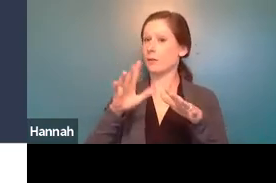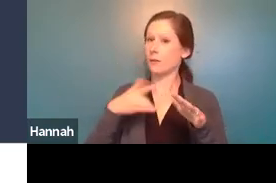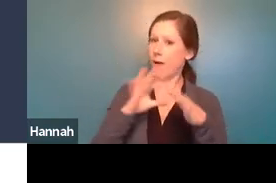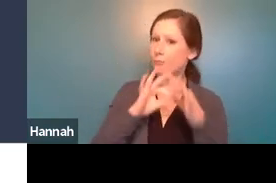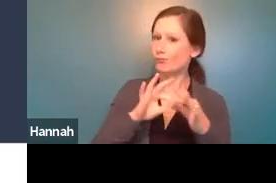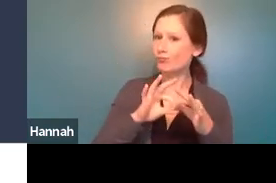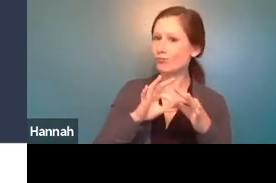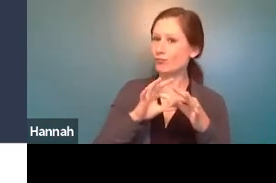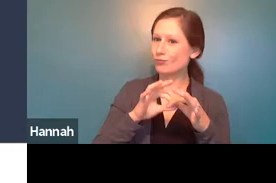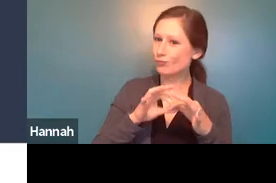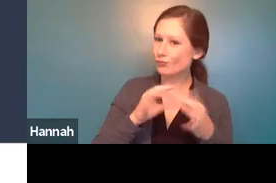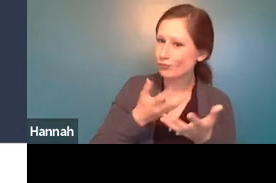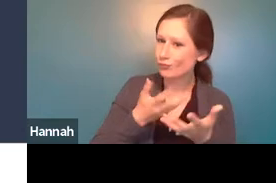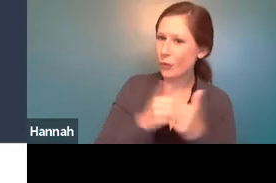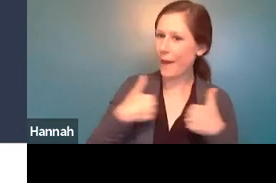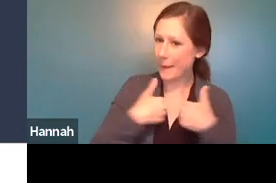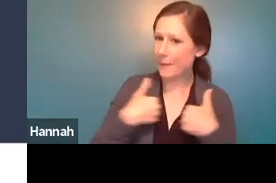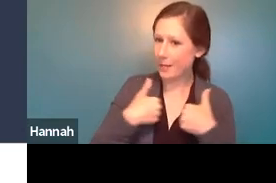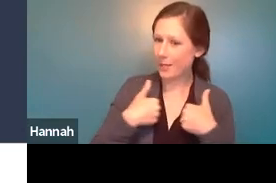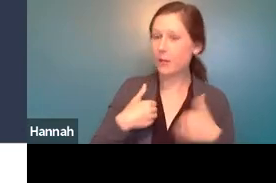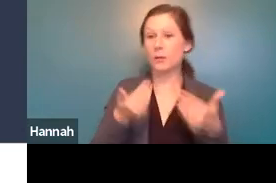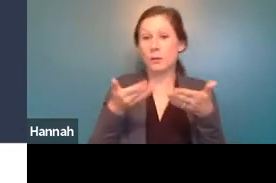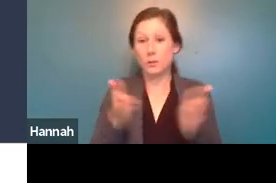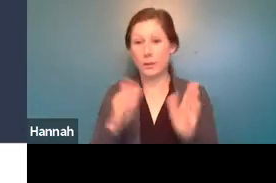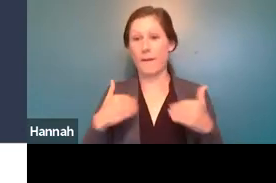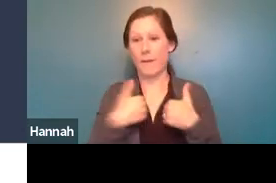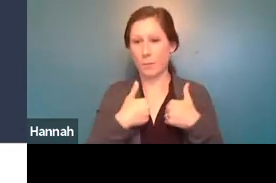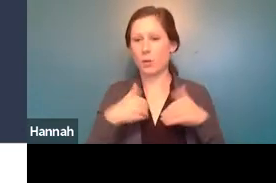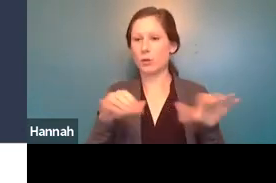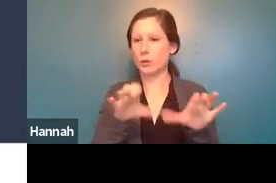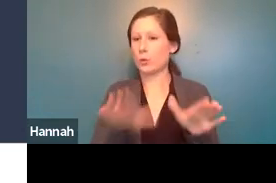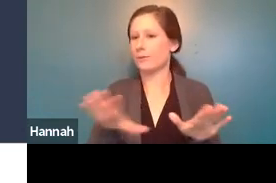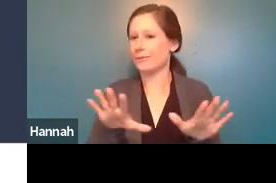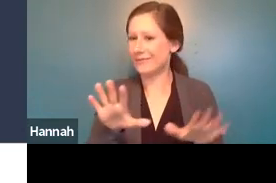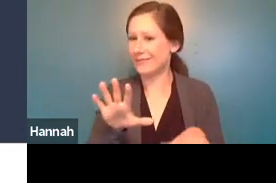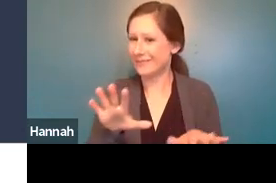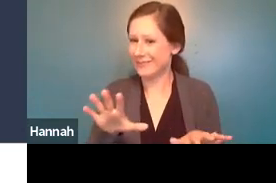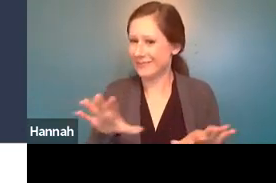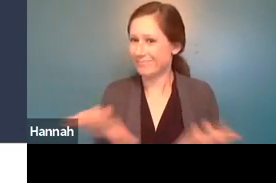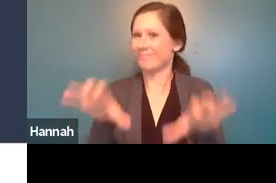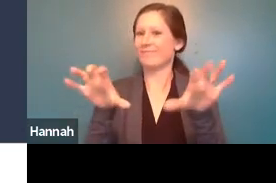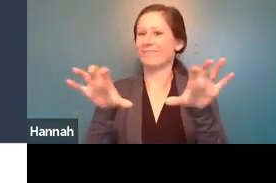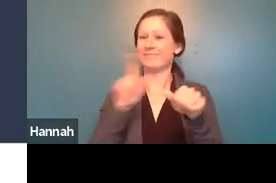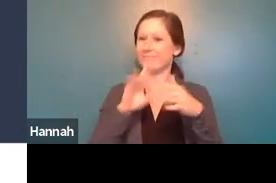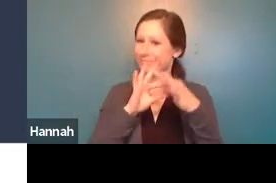letting the animals do their thing. So we have and are creating some activities to go with them